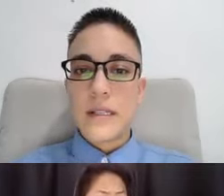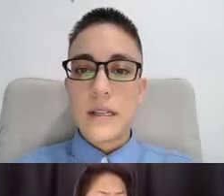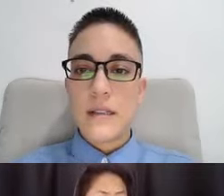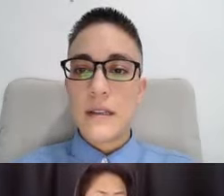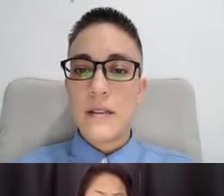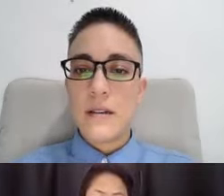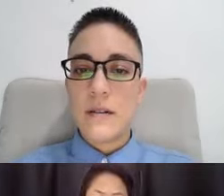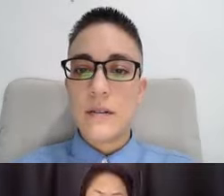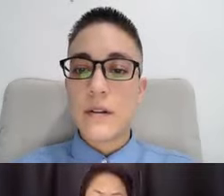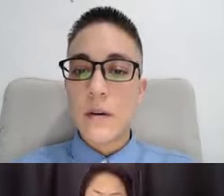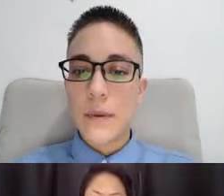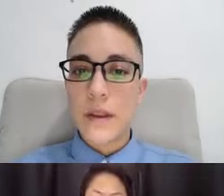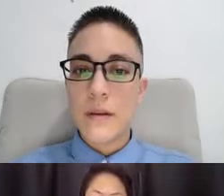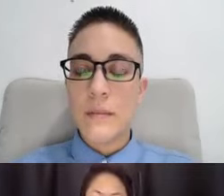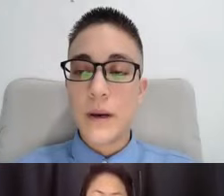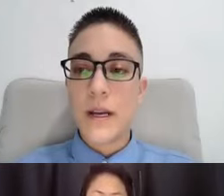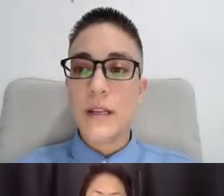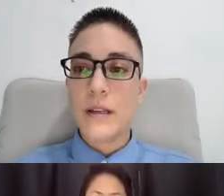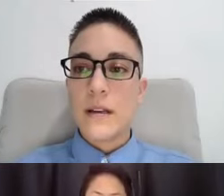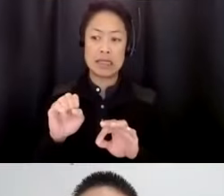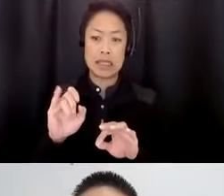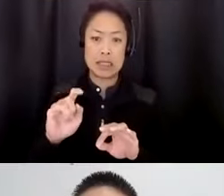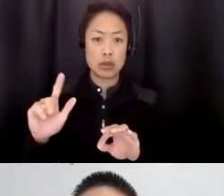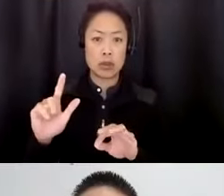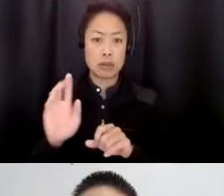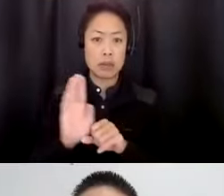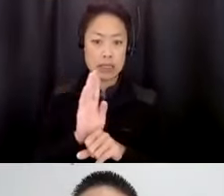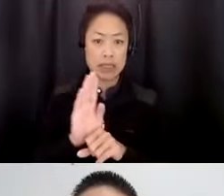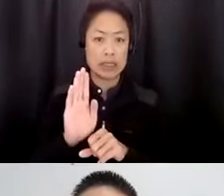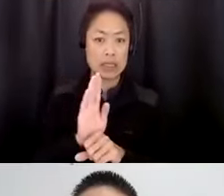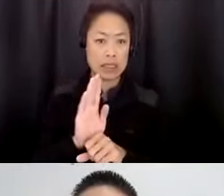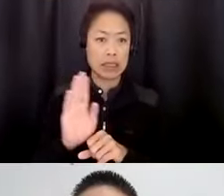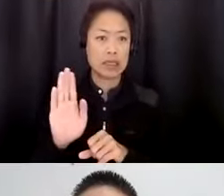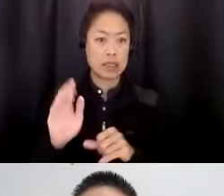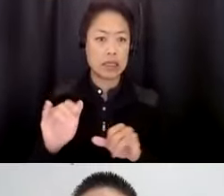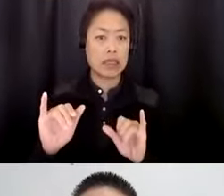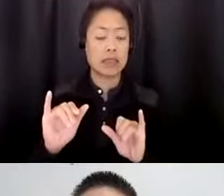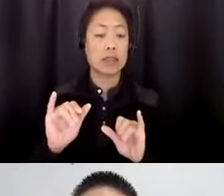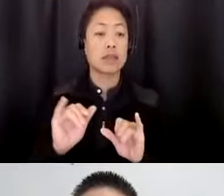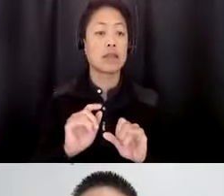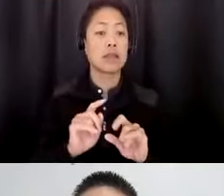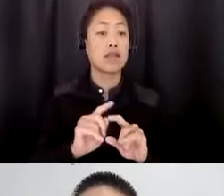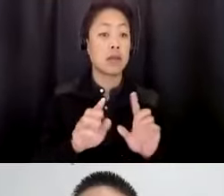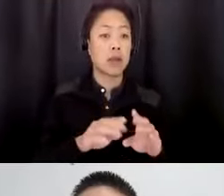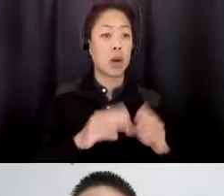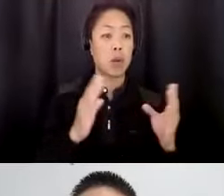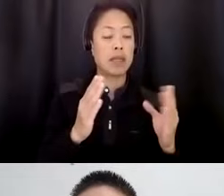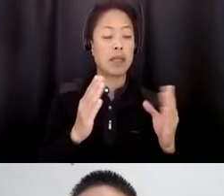They’re open, but at a lower capacity of people allowed indoors.